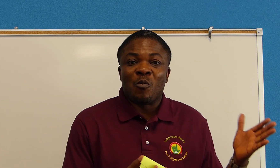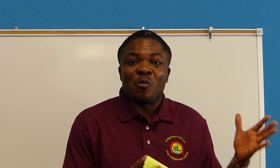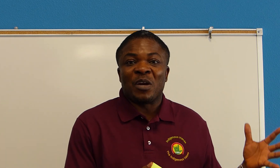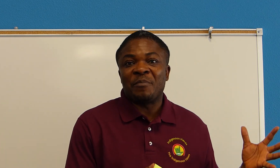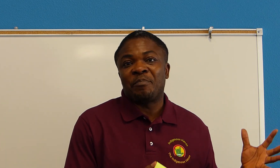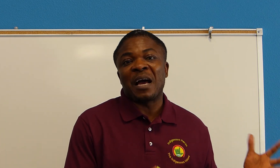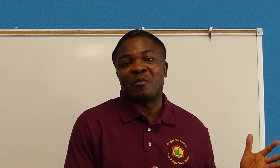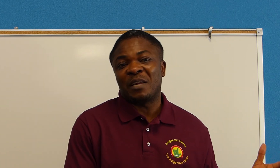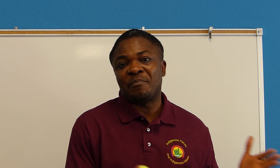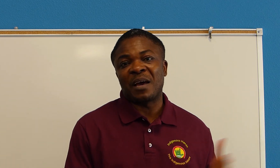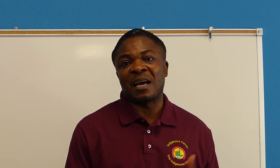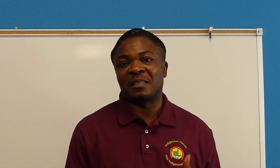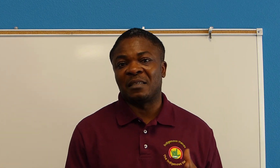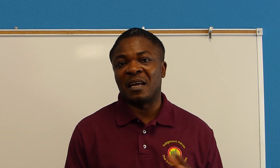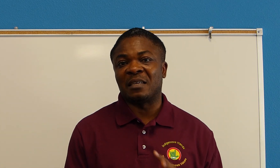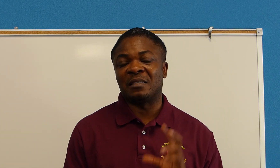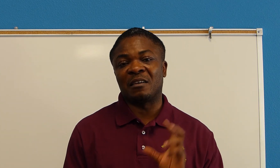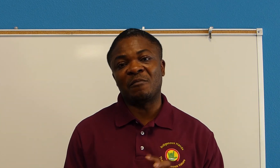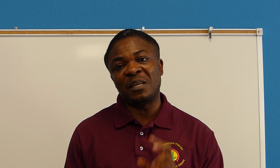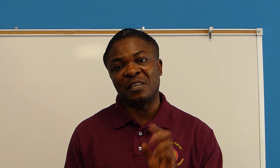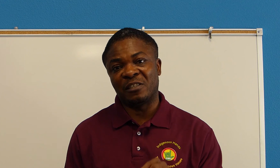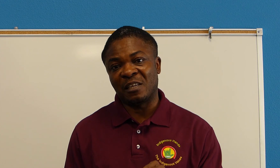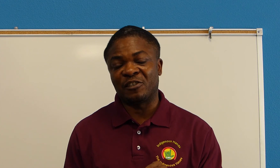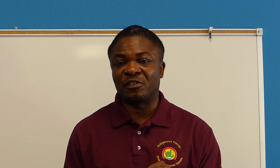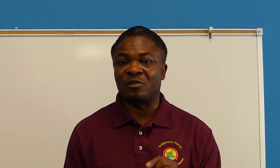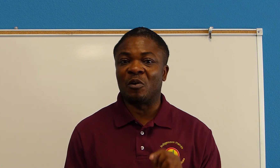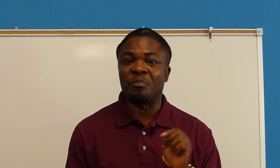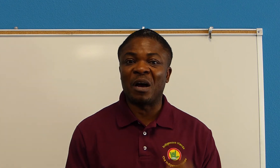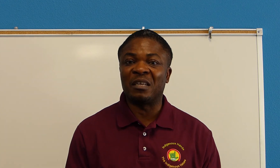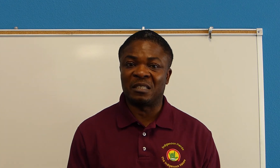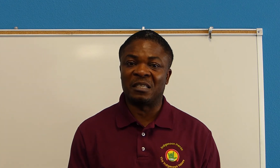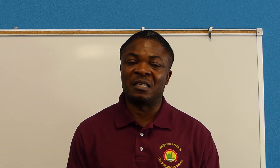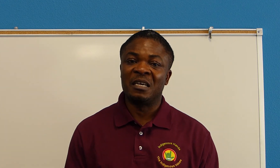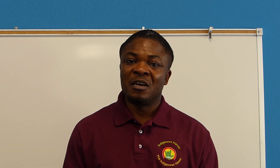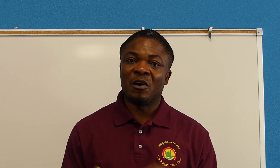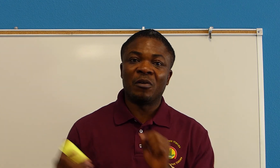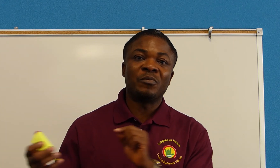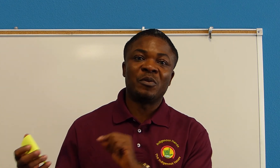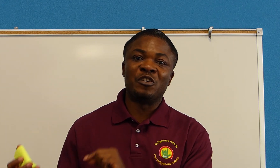what impact what impact has government legislation or policy on the use